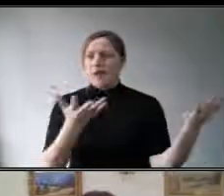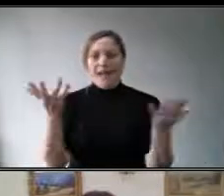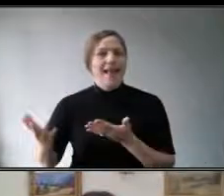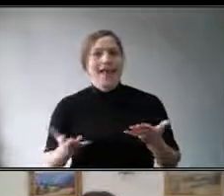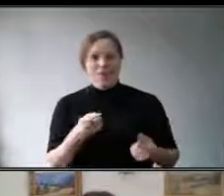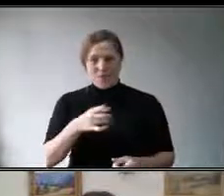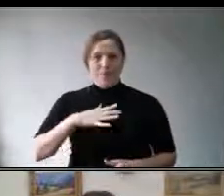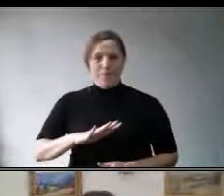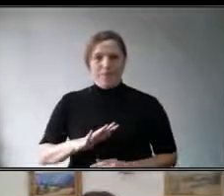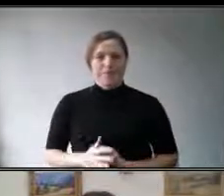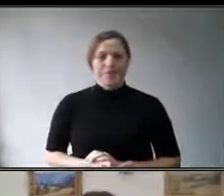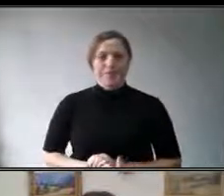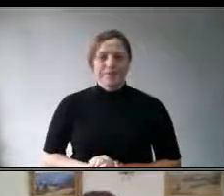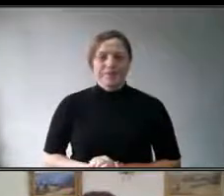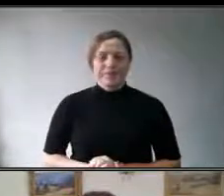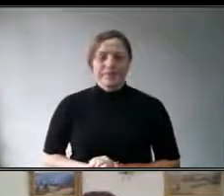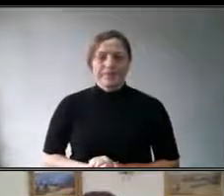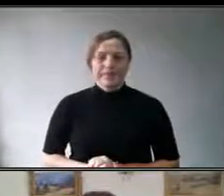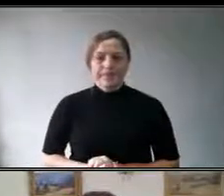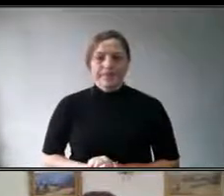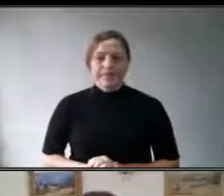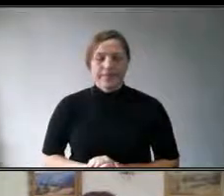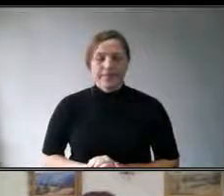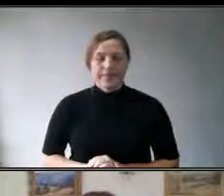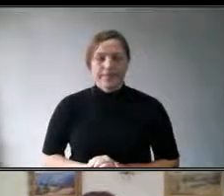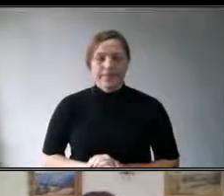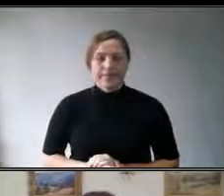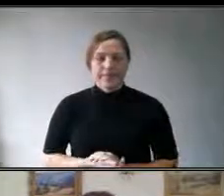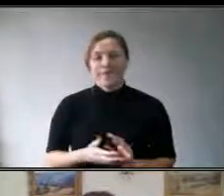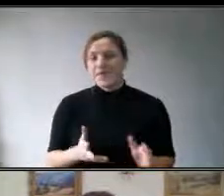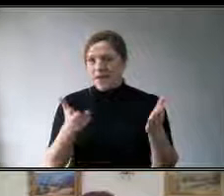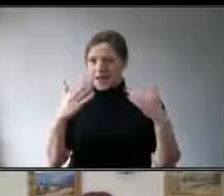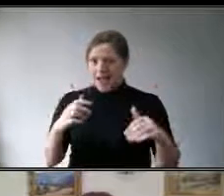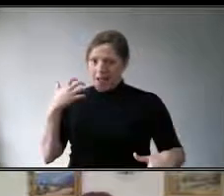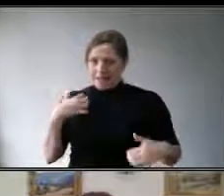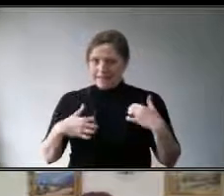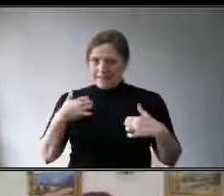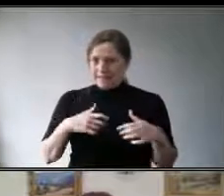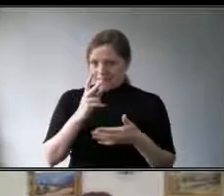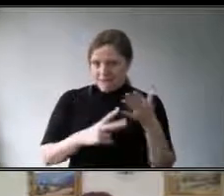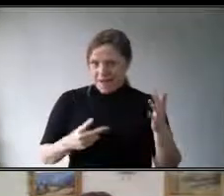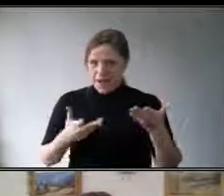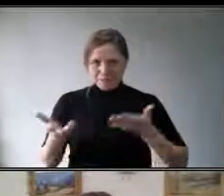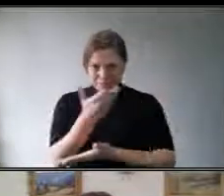so um now we'll get on to the most exciting part of today's discussion which is hearing from